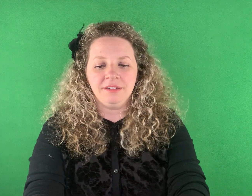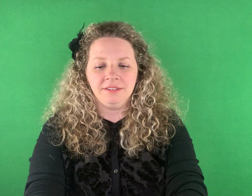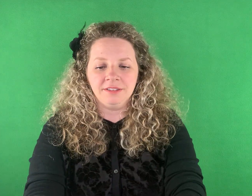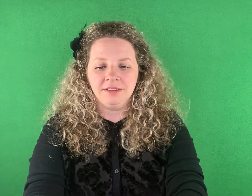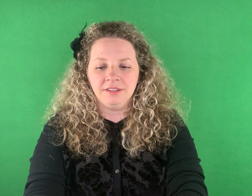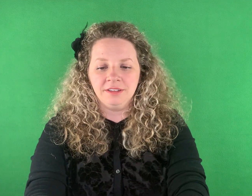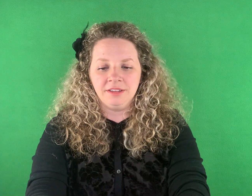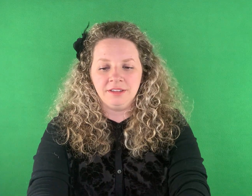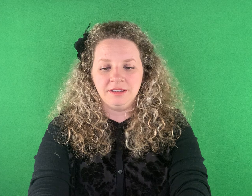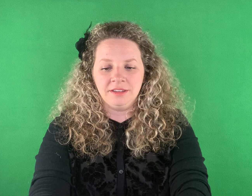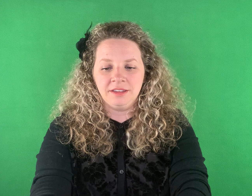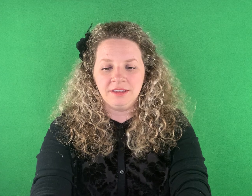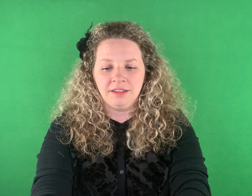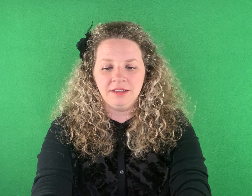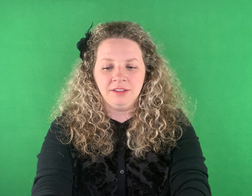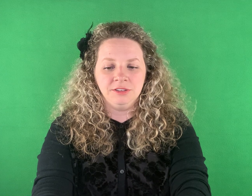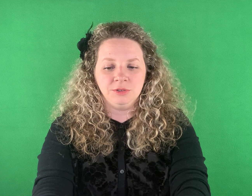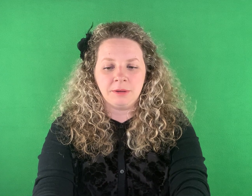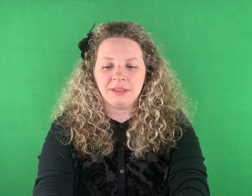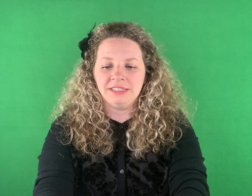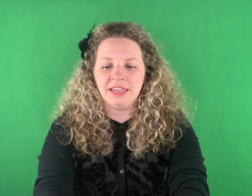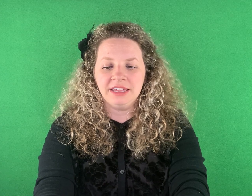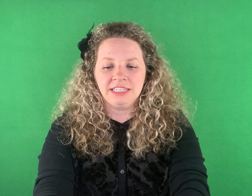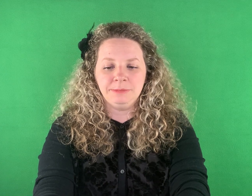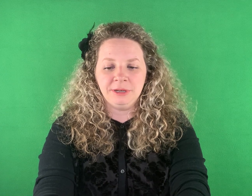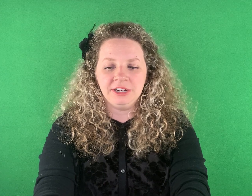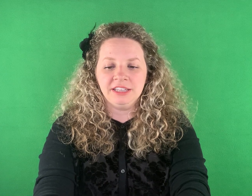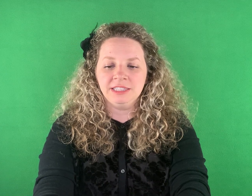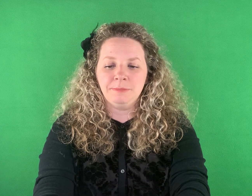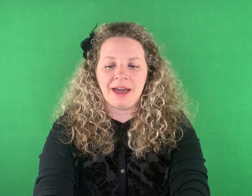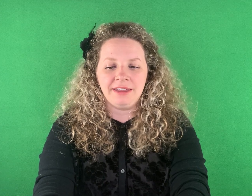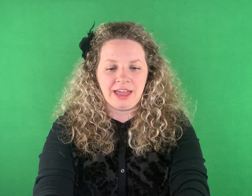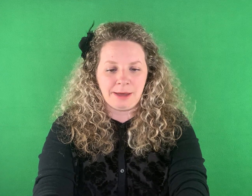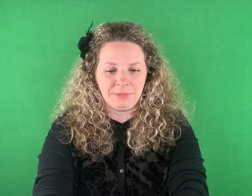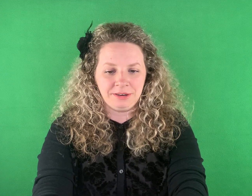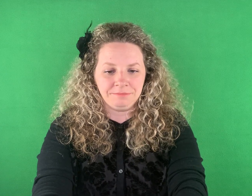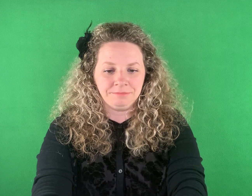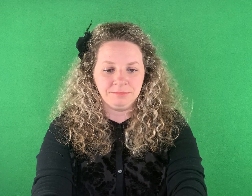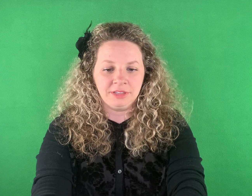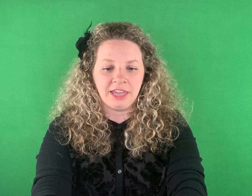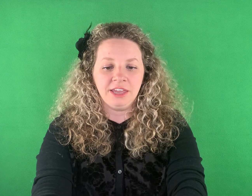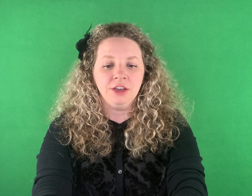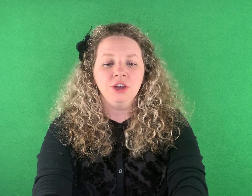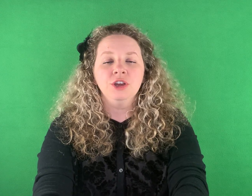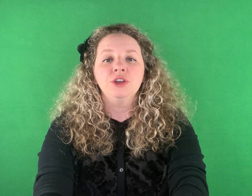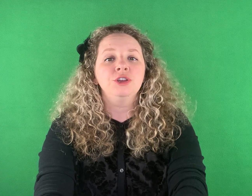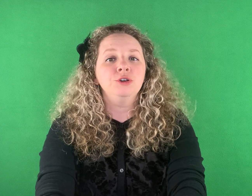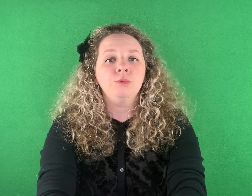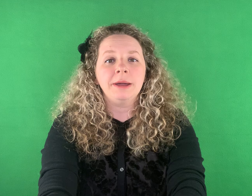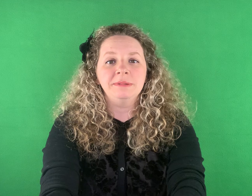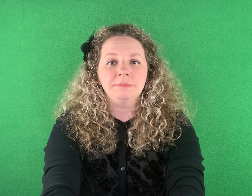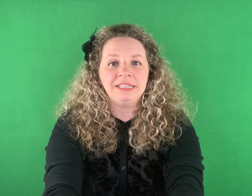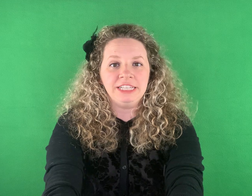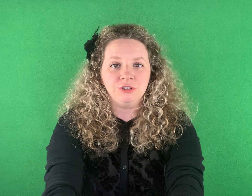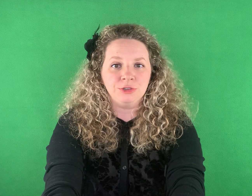so I’m going to say EXPERIENCE BAD HAPPEN. “You wiped my tears away.”